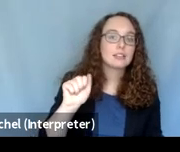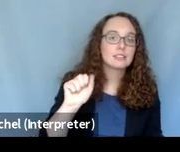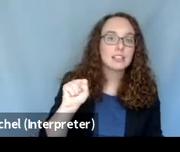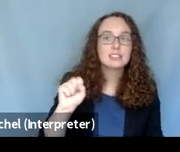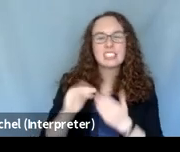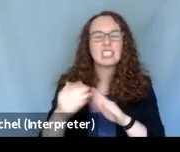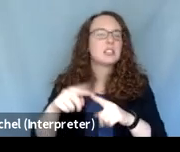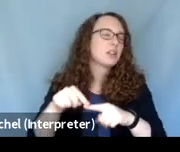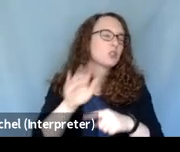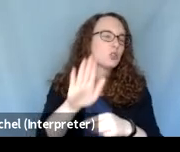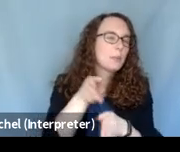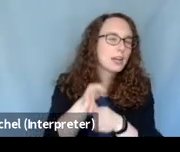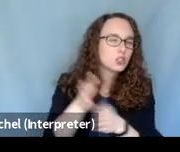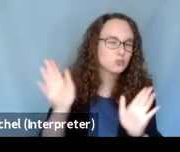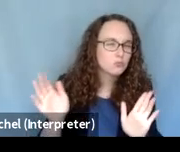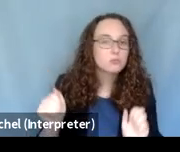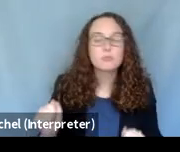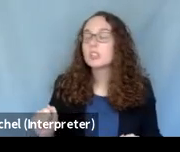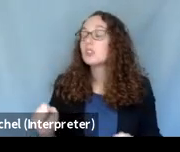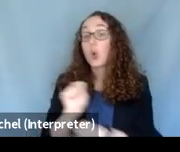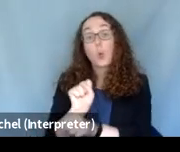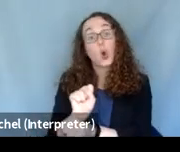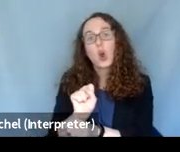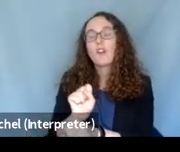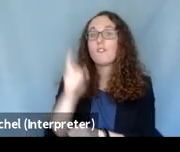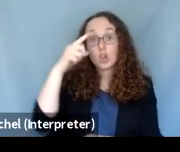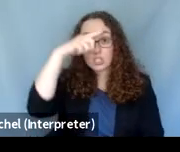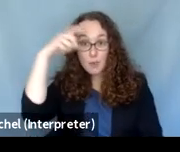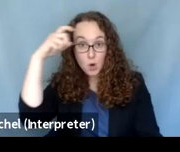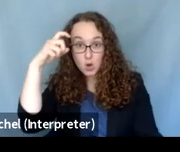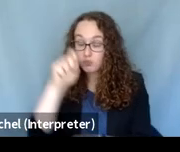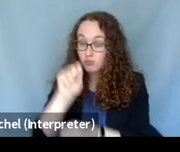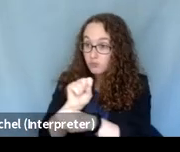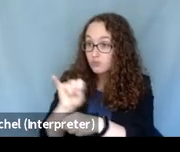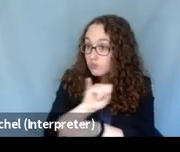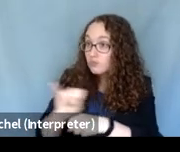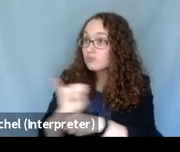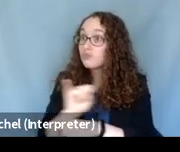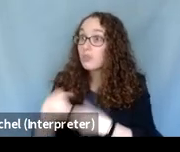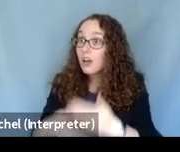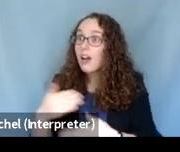you'll work there for the summer and then they'll fly you back home. It's a great opportunity and your lodging is taken care of,